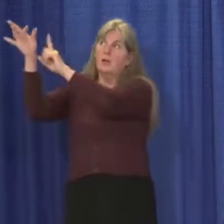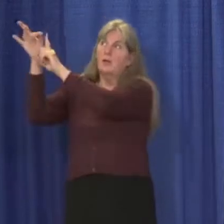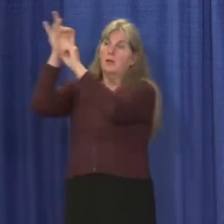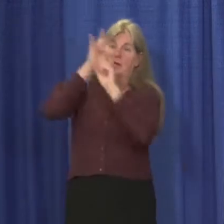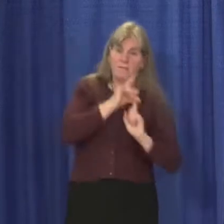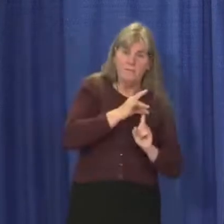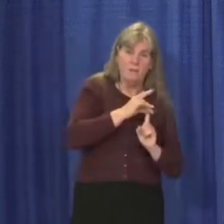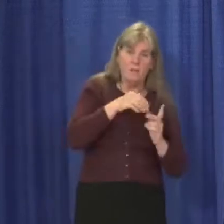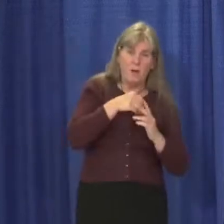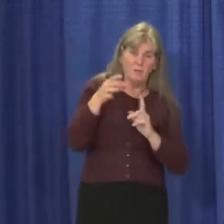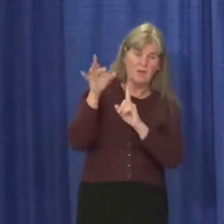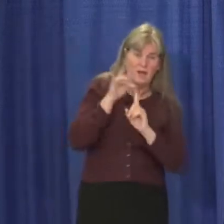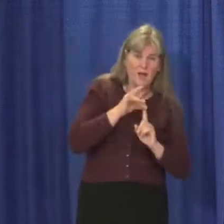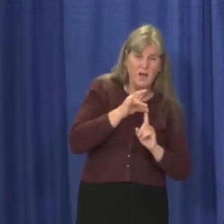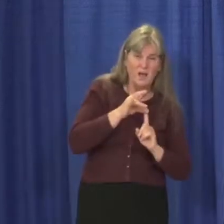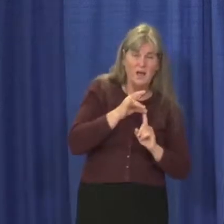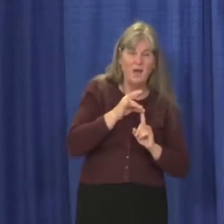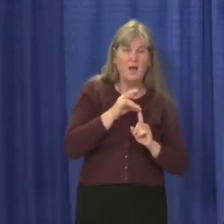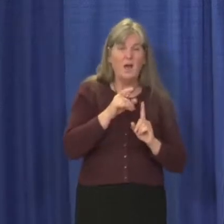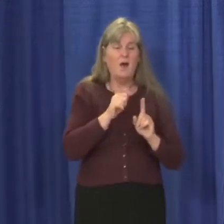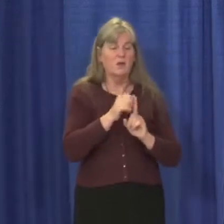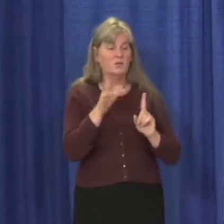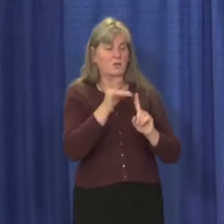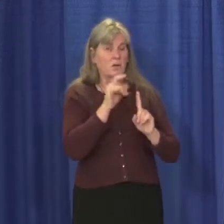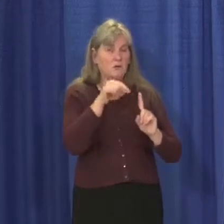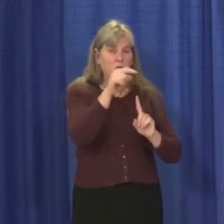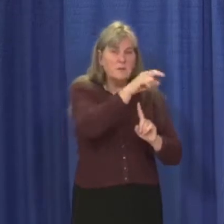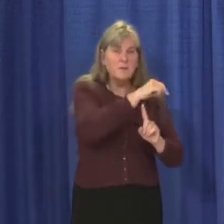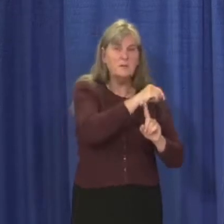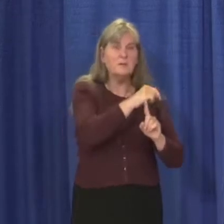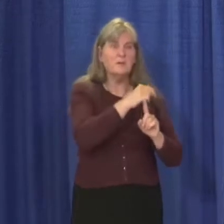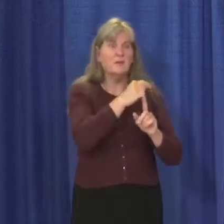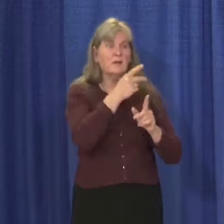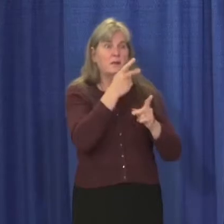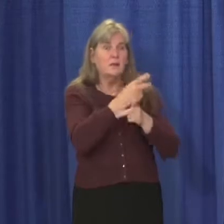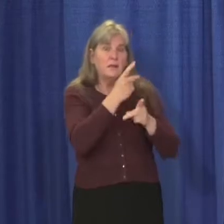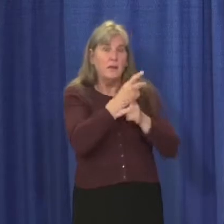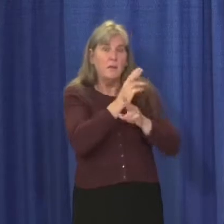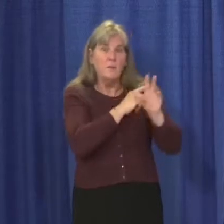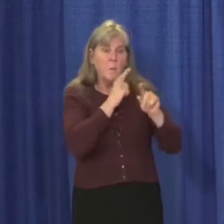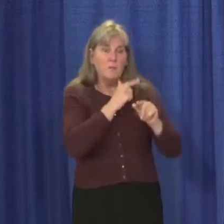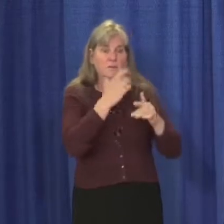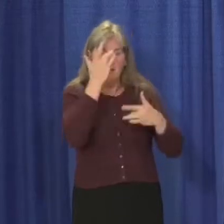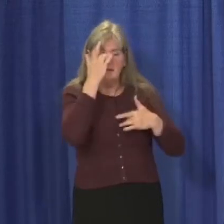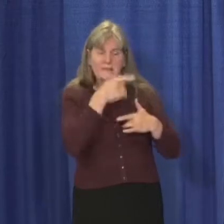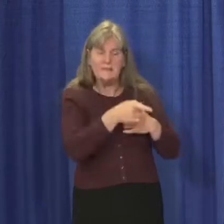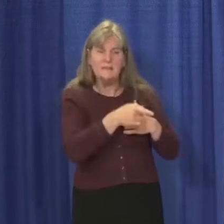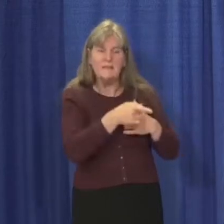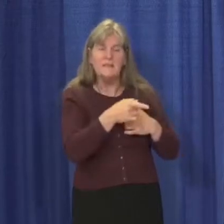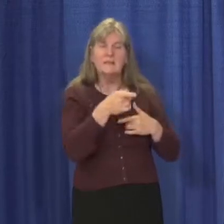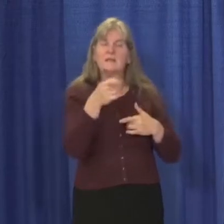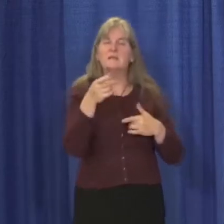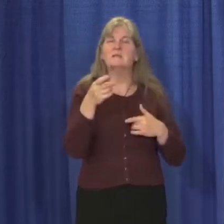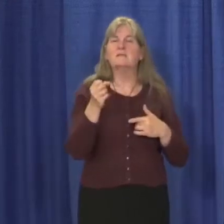And cases are manageable. It does not mean we need to be